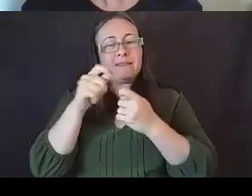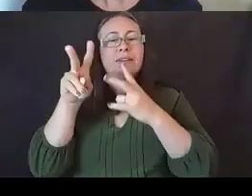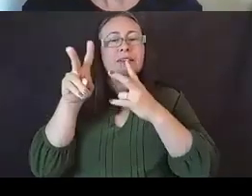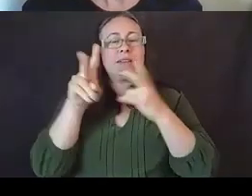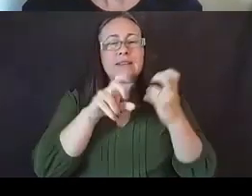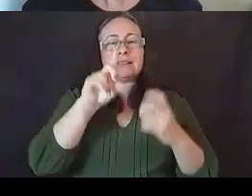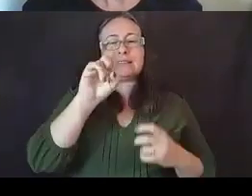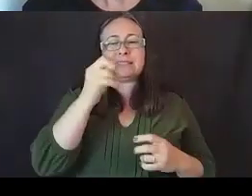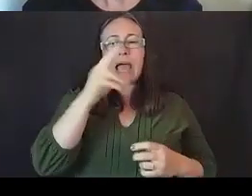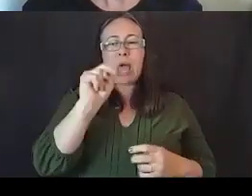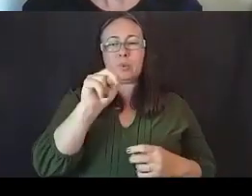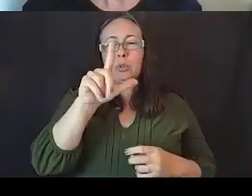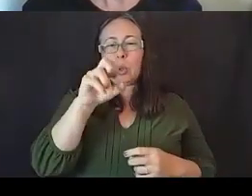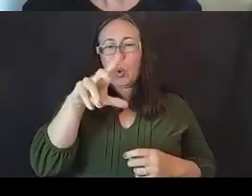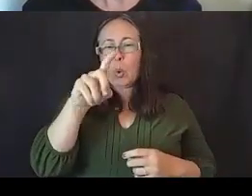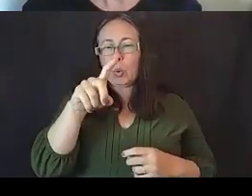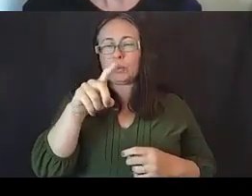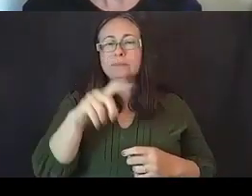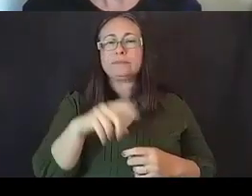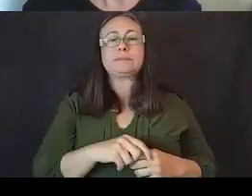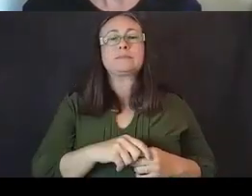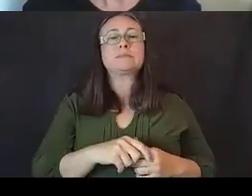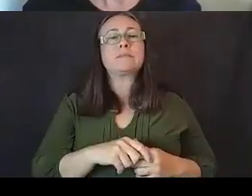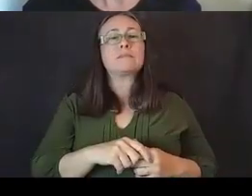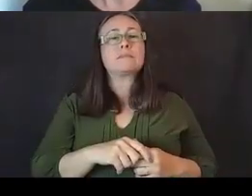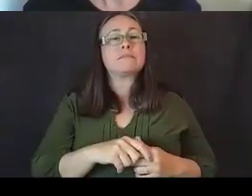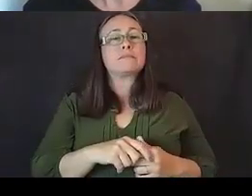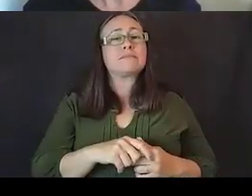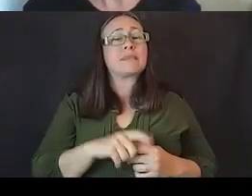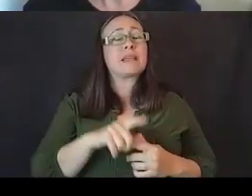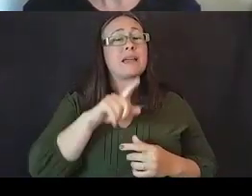and there's actually a really nice Open Mike blog post